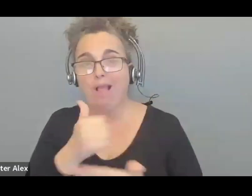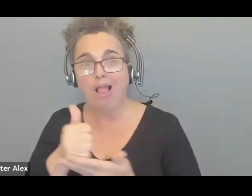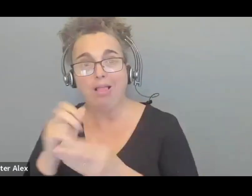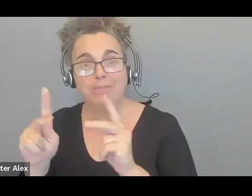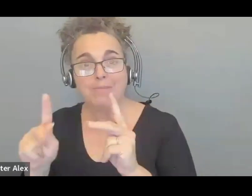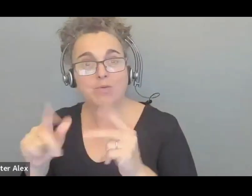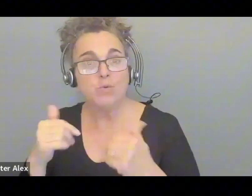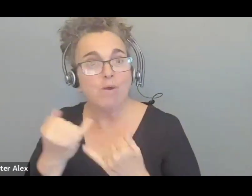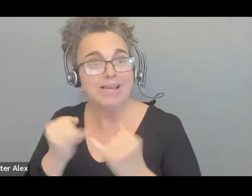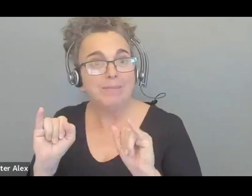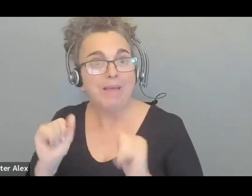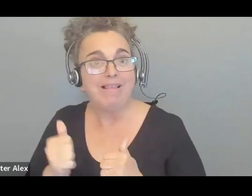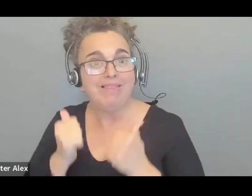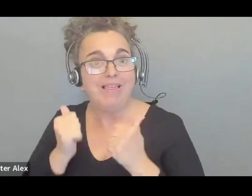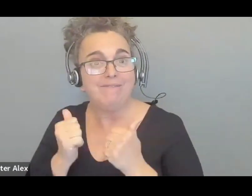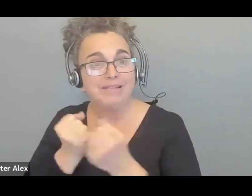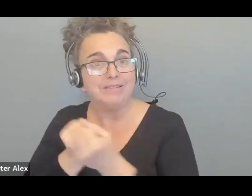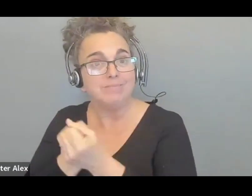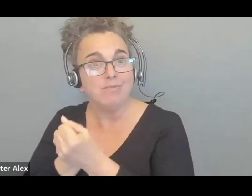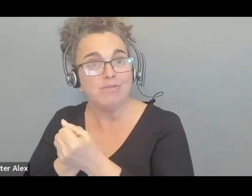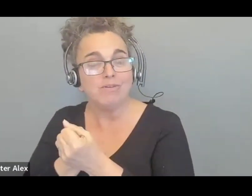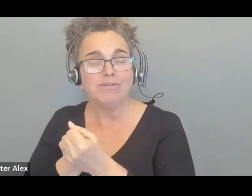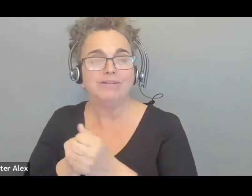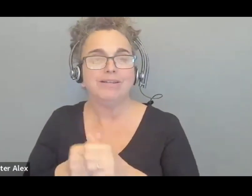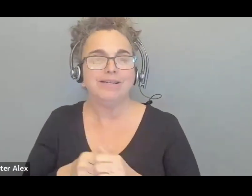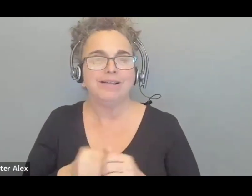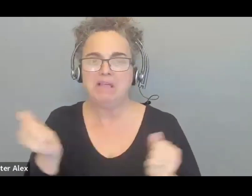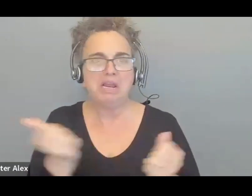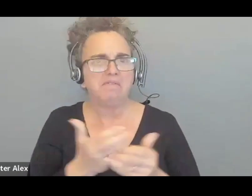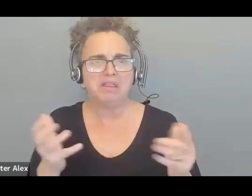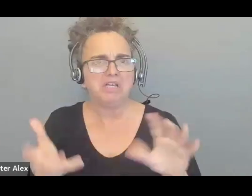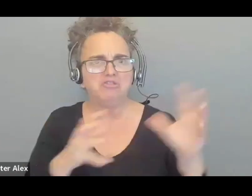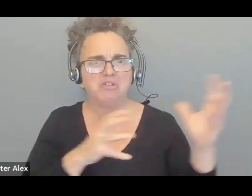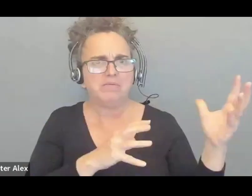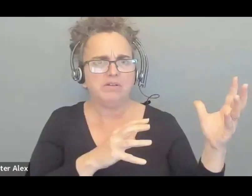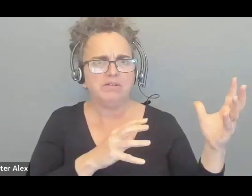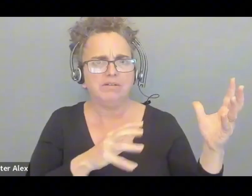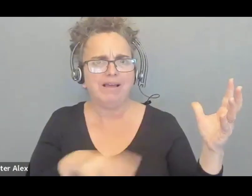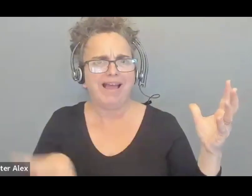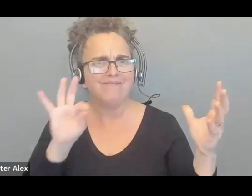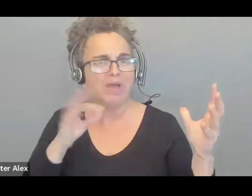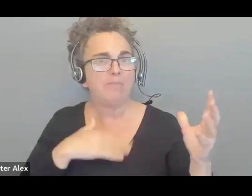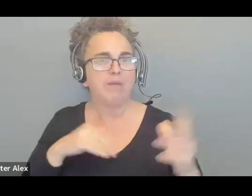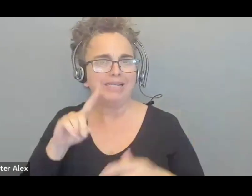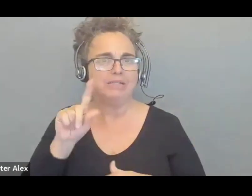And then everything shifted. I found my own disability, you know, later in life I suffer